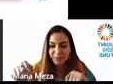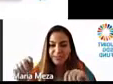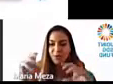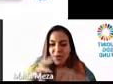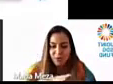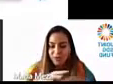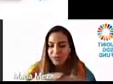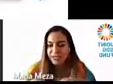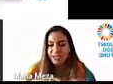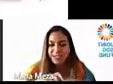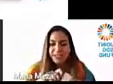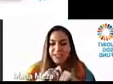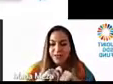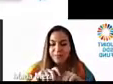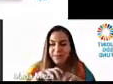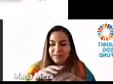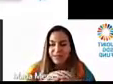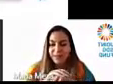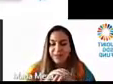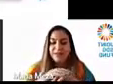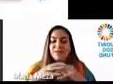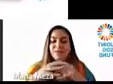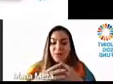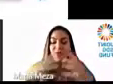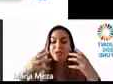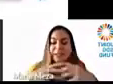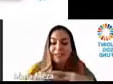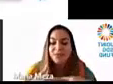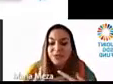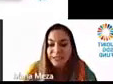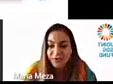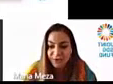a pen or a piece of paper and share and I'm going to tell you a little bit about what the criteria